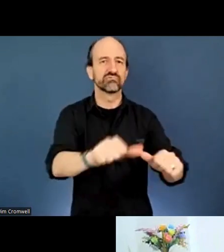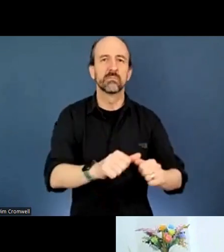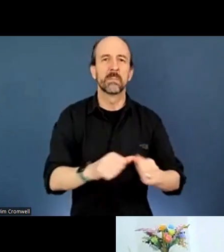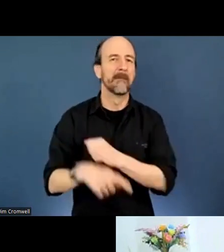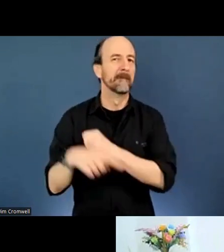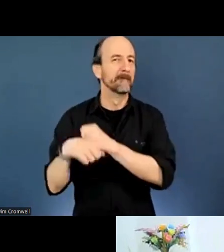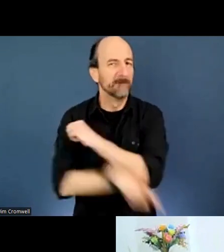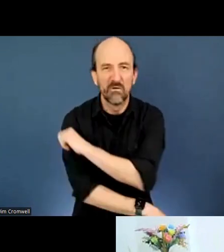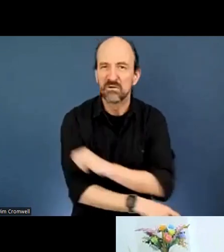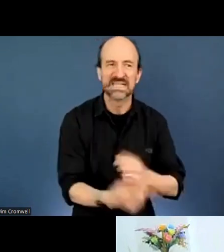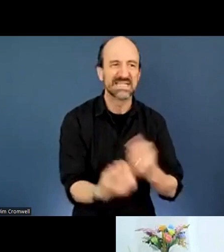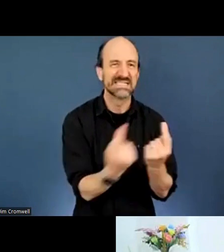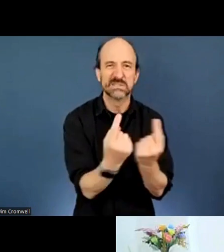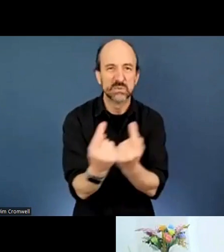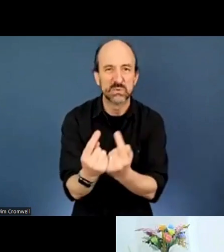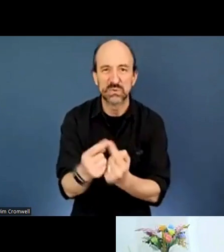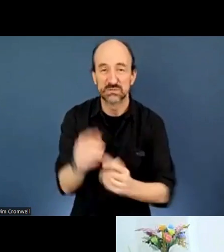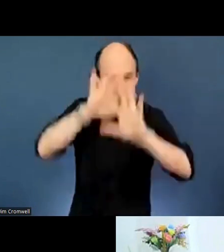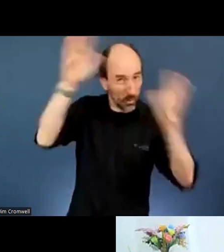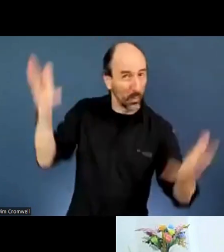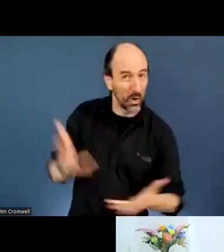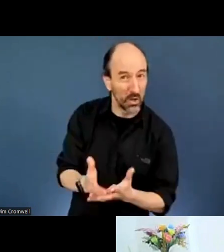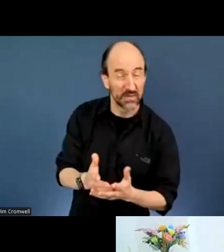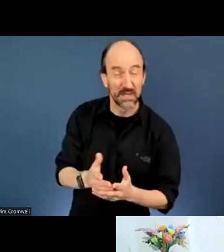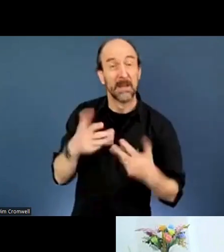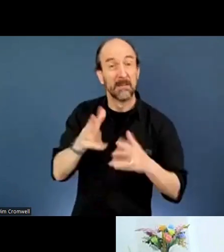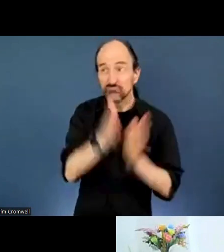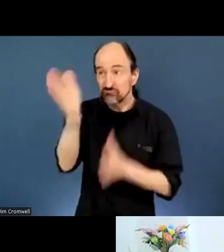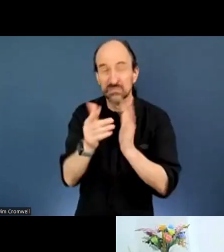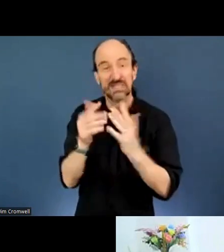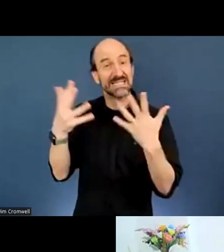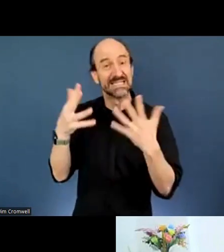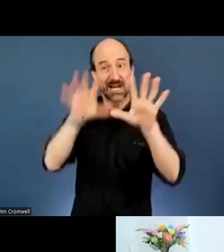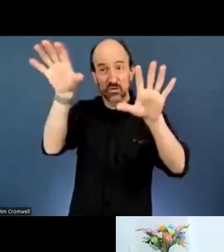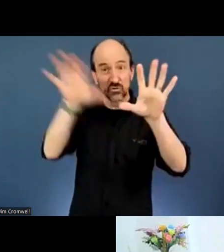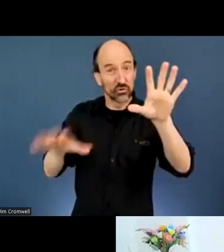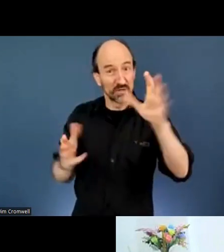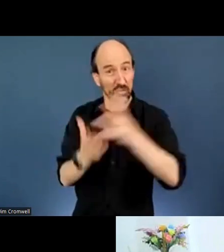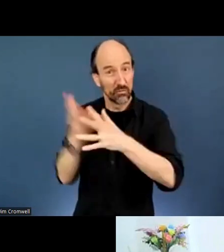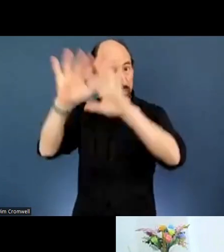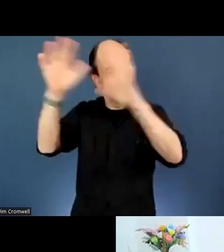They work in ten countries around the world and apply their unique approach on sustainable change